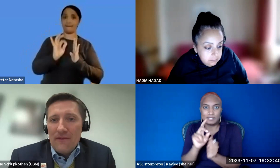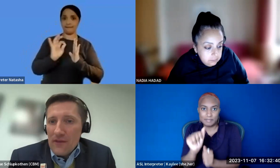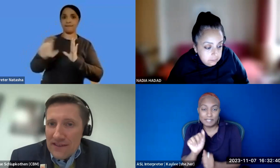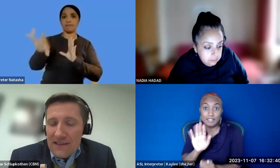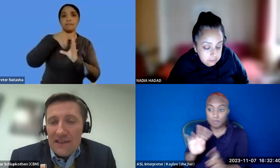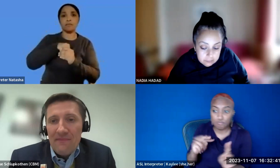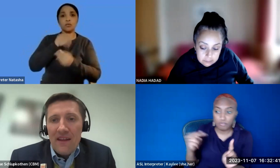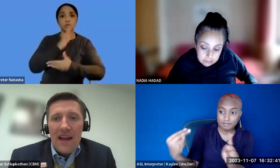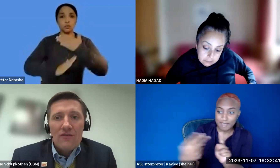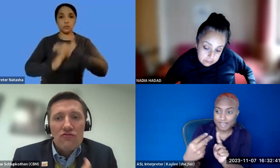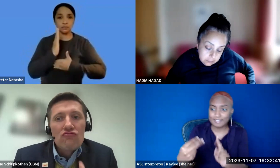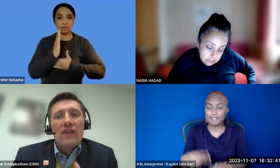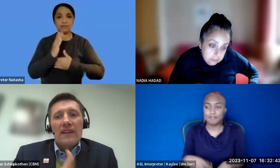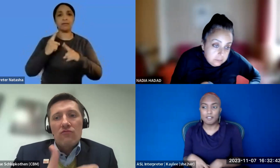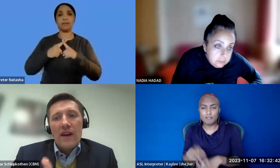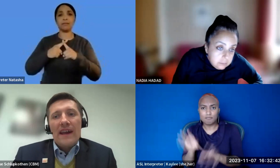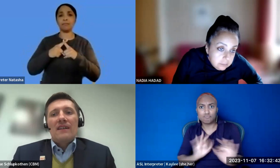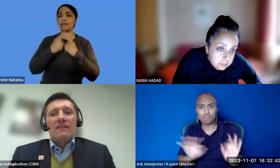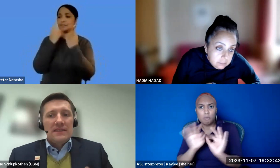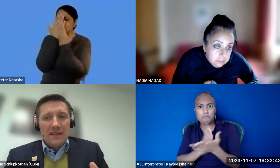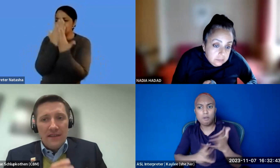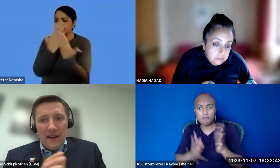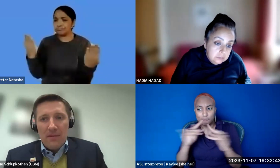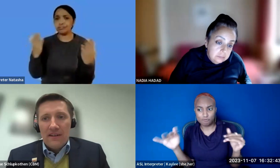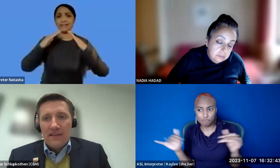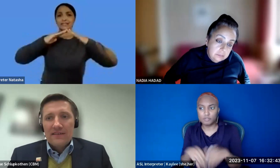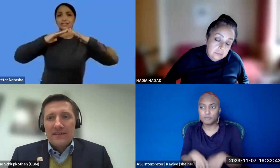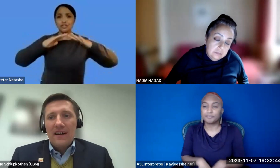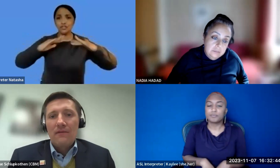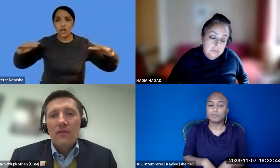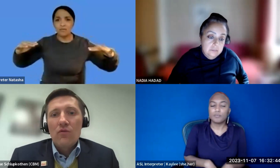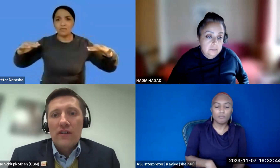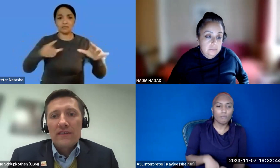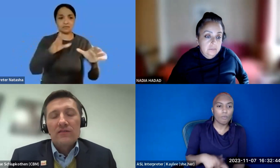in their diversity, and who and where their partners are for working